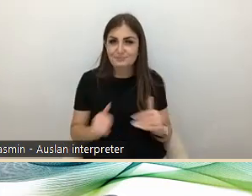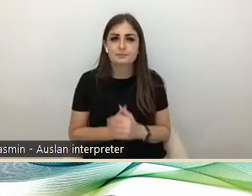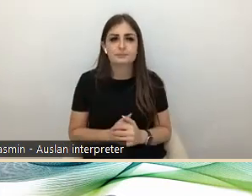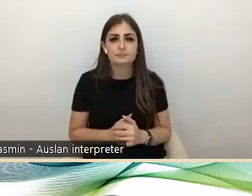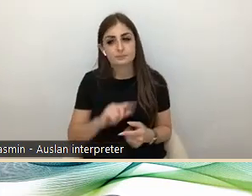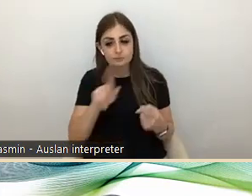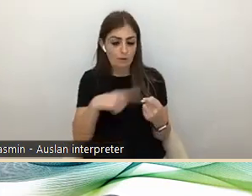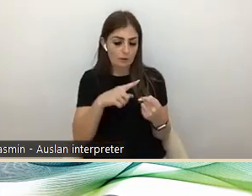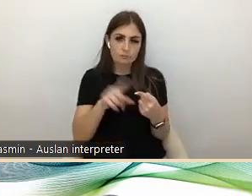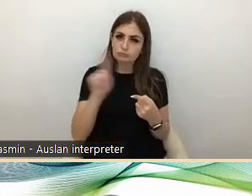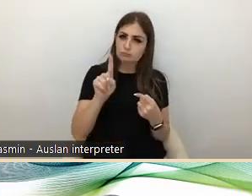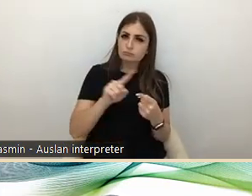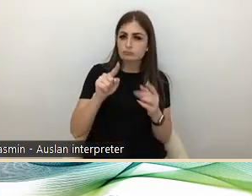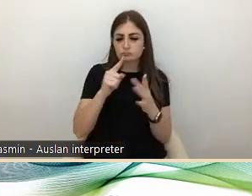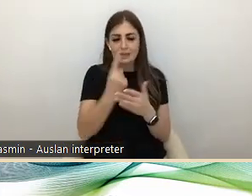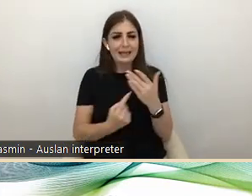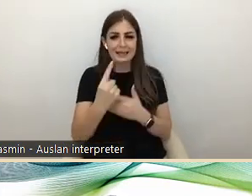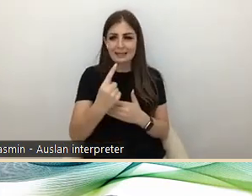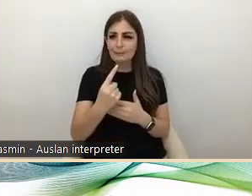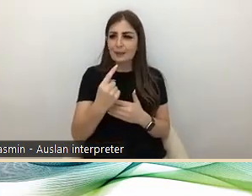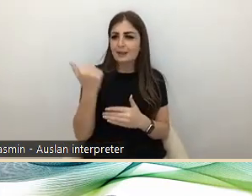the panel. Firstly, what is the Independent Expert Review.